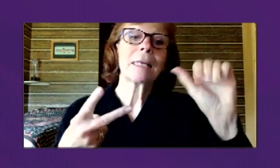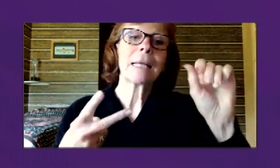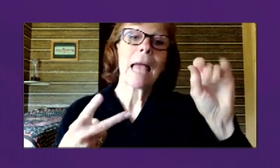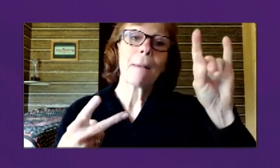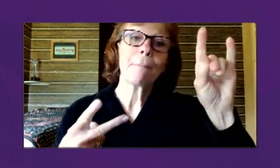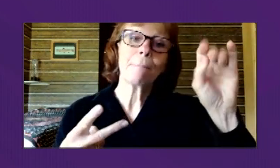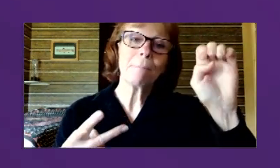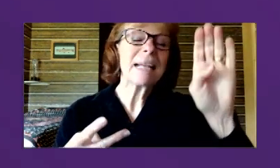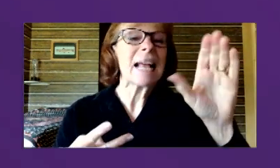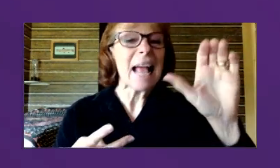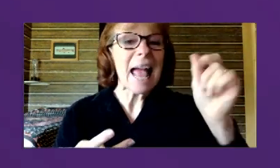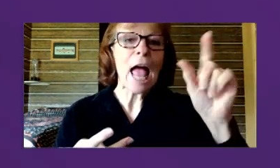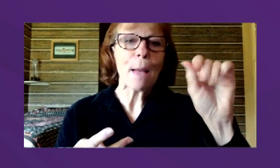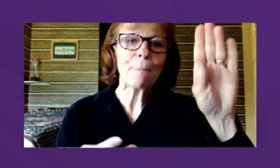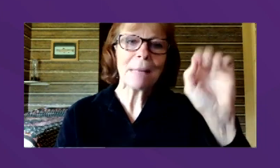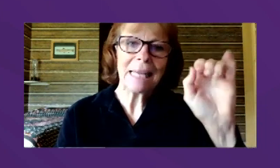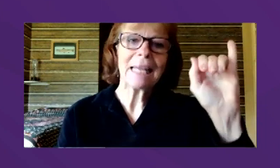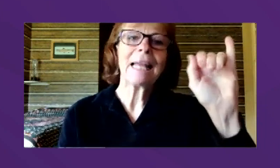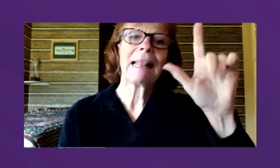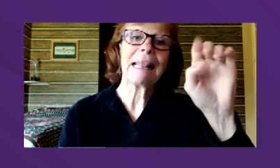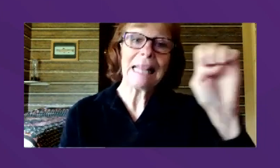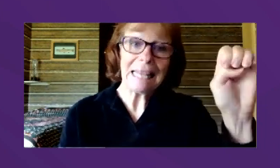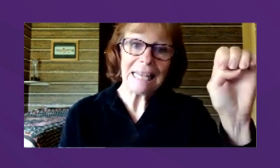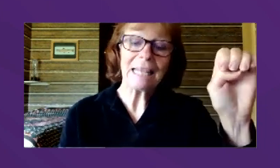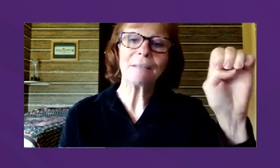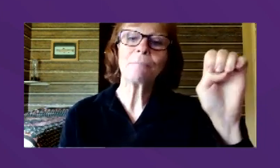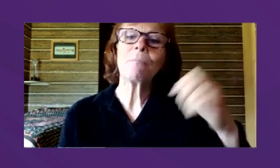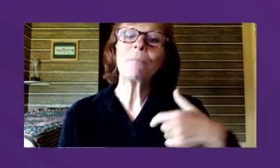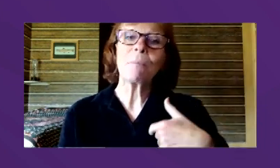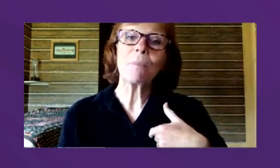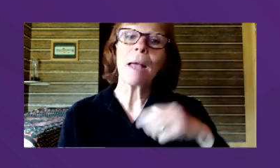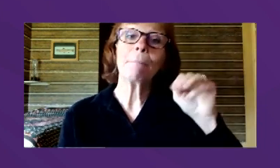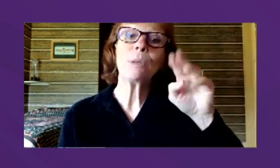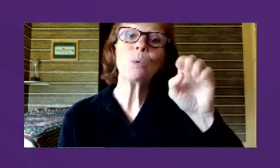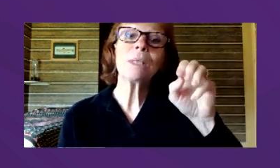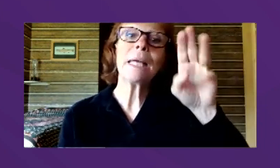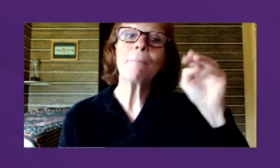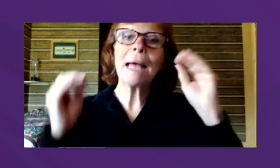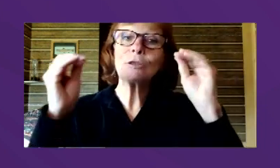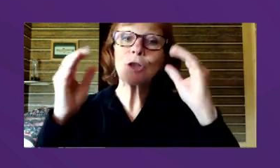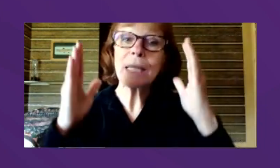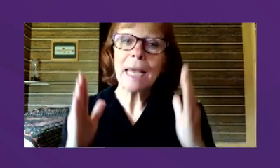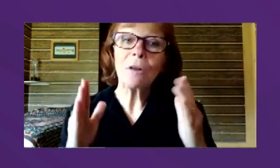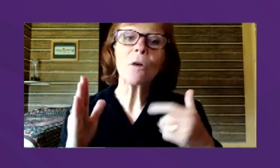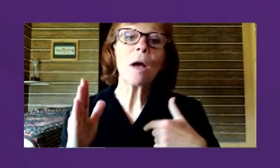Hi, everyone. My name is Gabbi. I'm a museum educator. I've been with the National Museum of